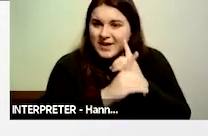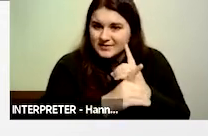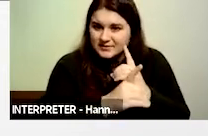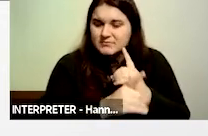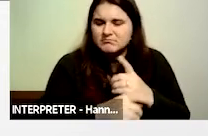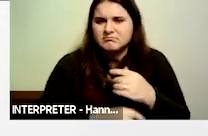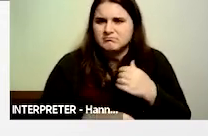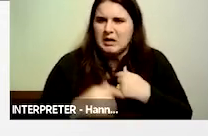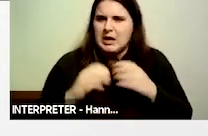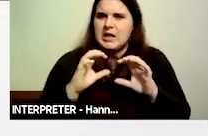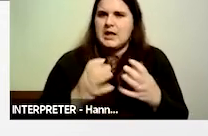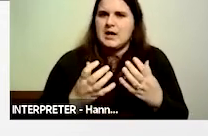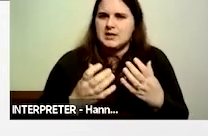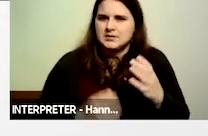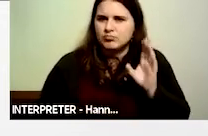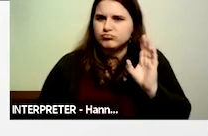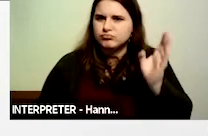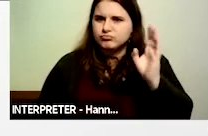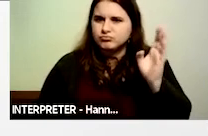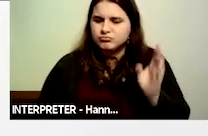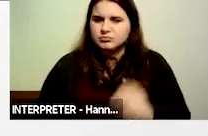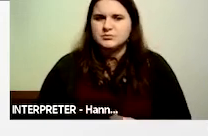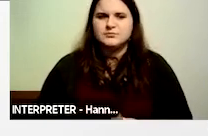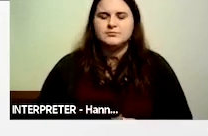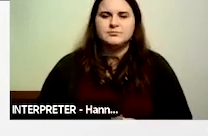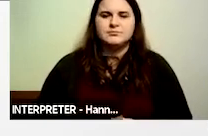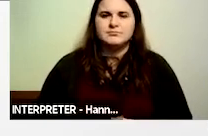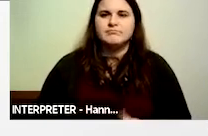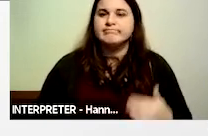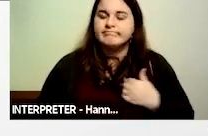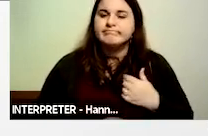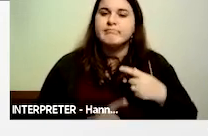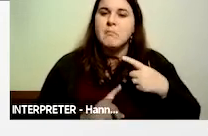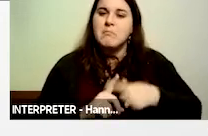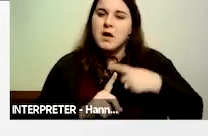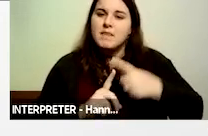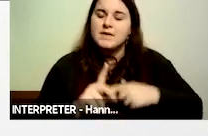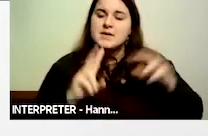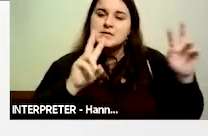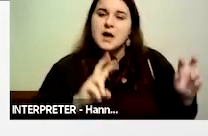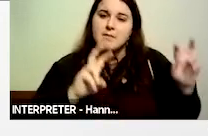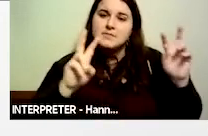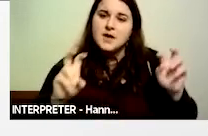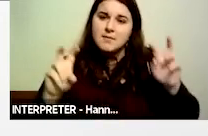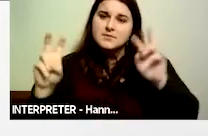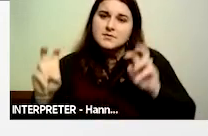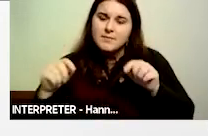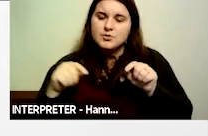Ben Woelk: We follow a kind of security awareness calendar, where we focus on different topics from